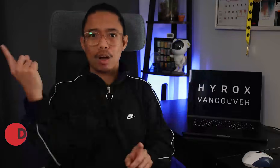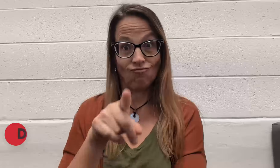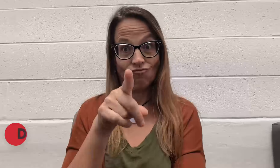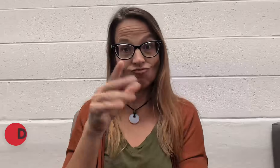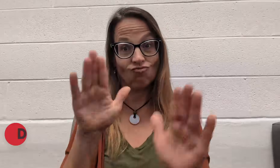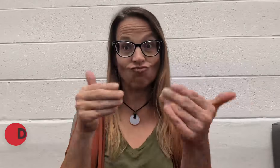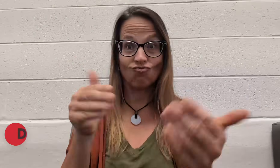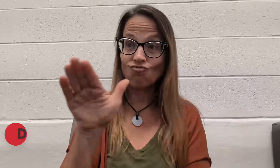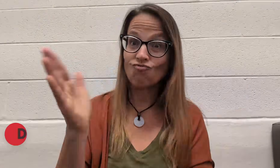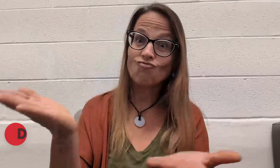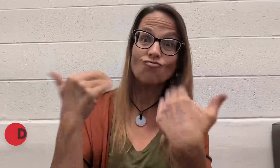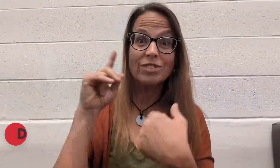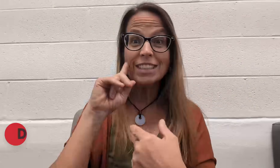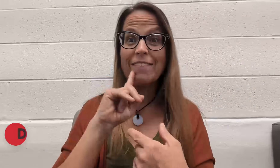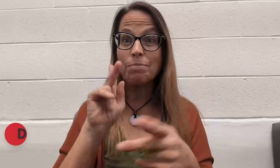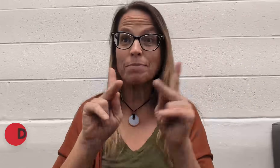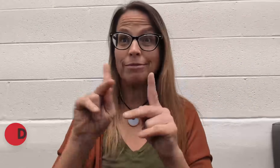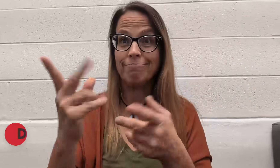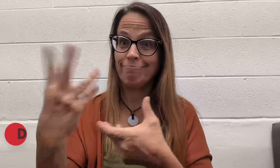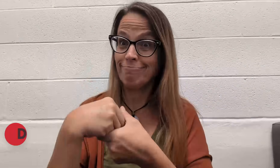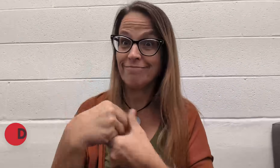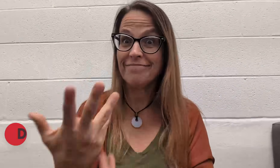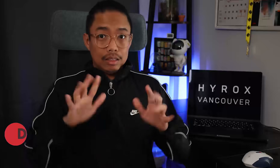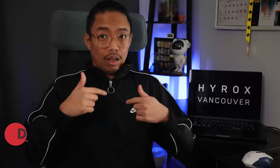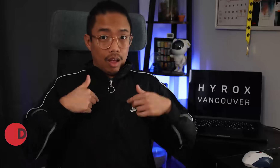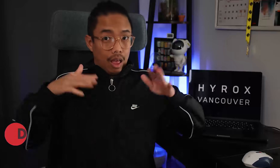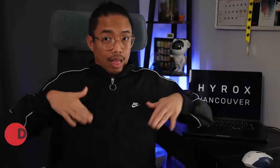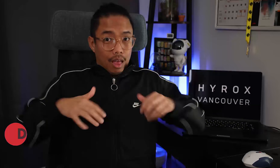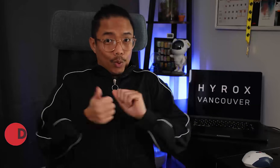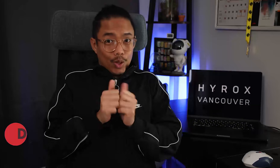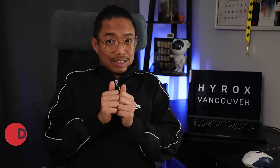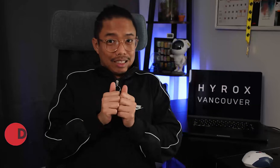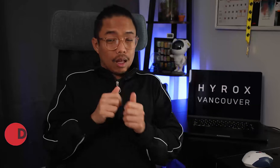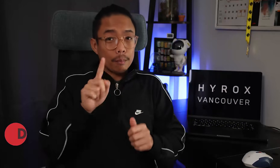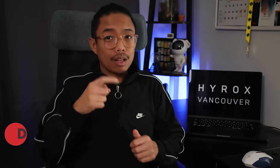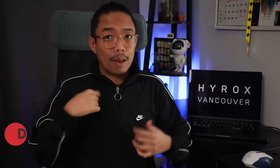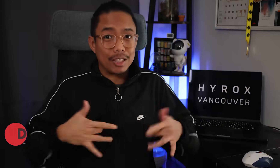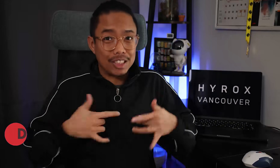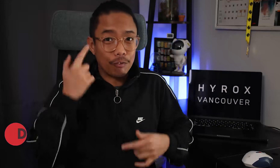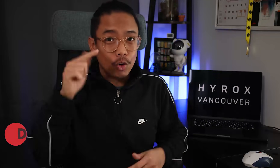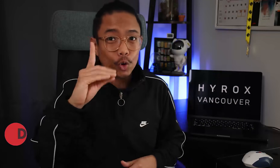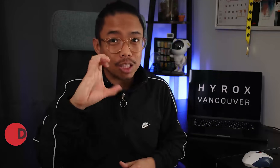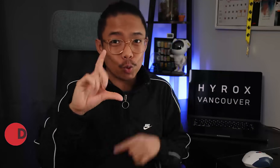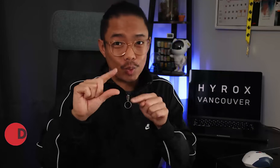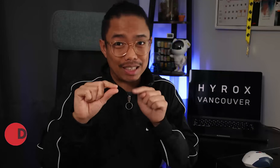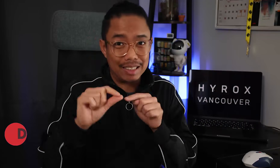Would you suggest other Deaf people also get involved? I haven’t competed yet, but I’m excited for December 20.